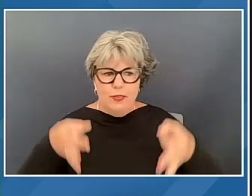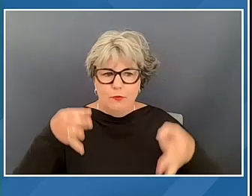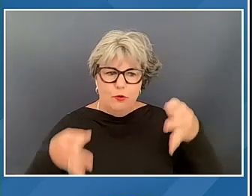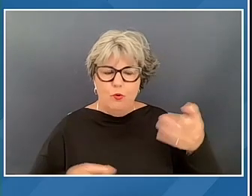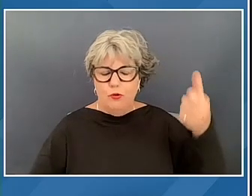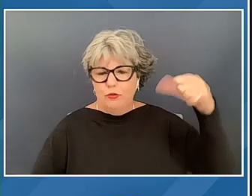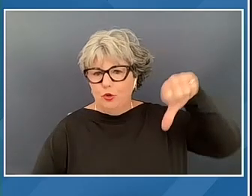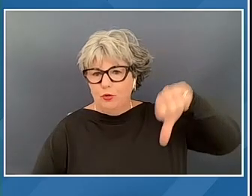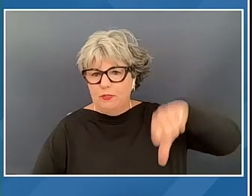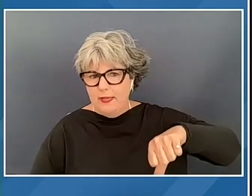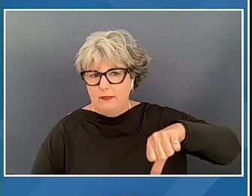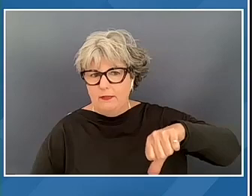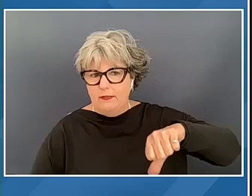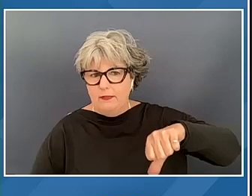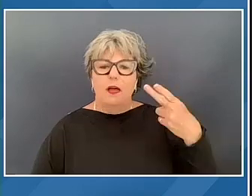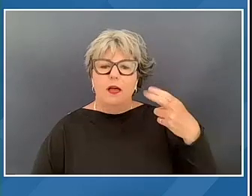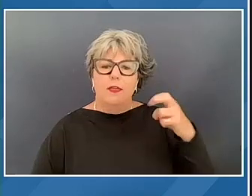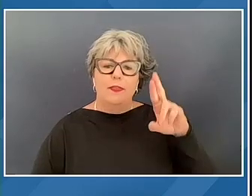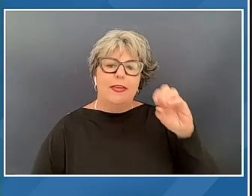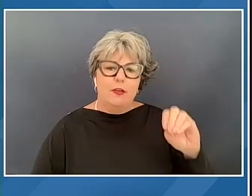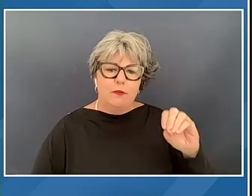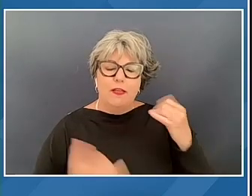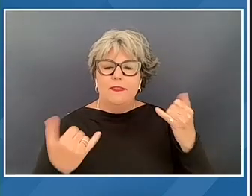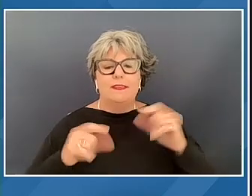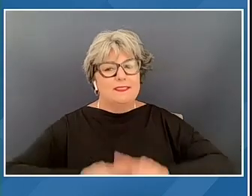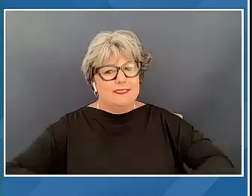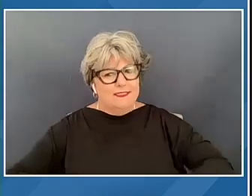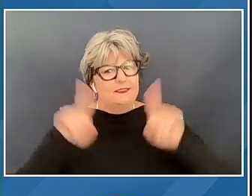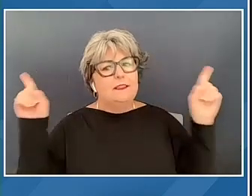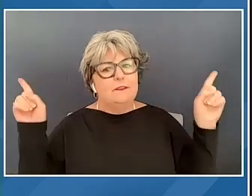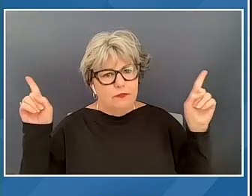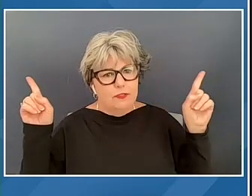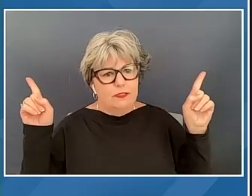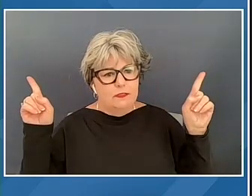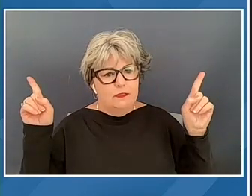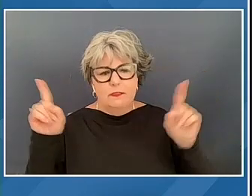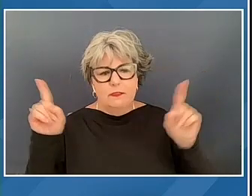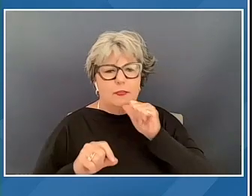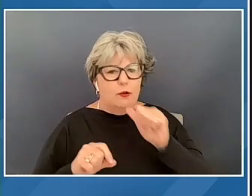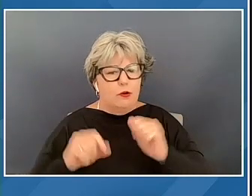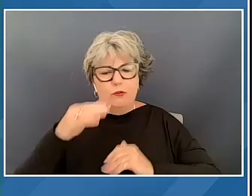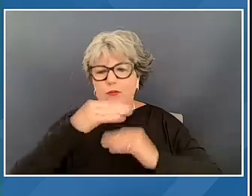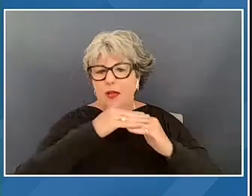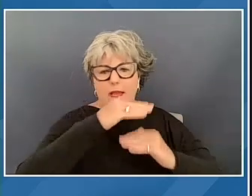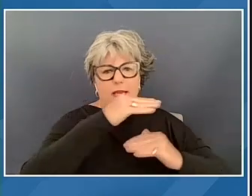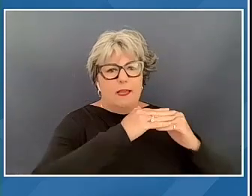otice. This is something completely different. So there are not caps of if you make certain amounts of money, you'll get